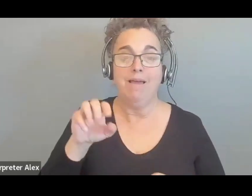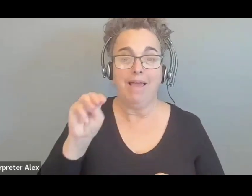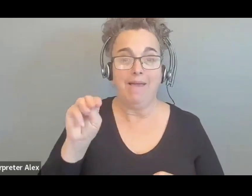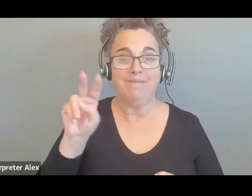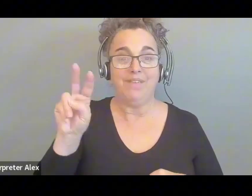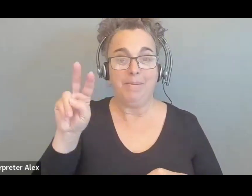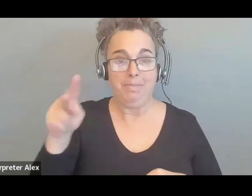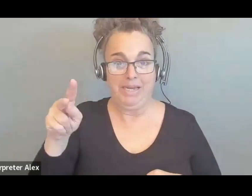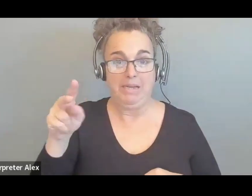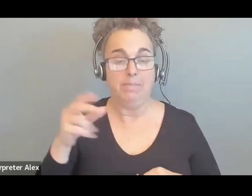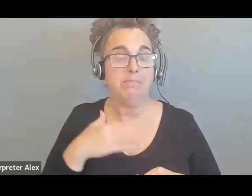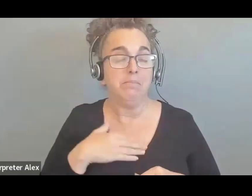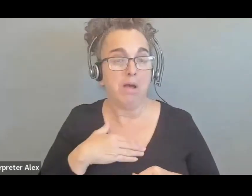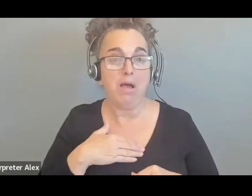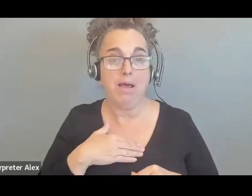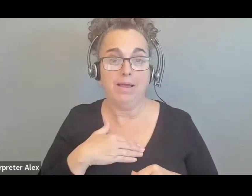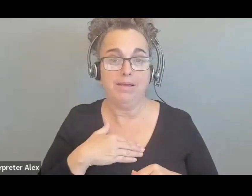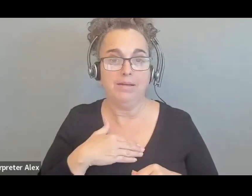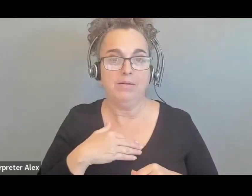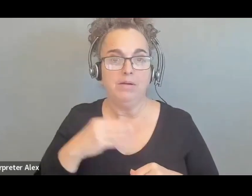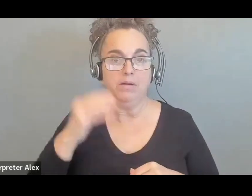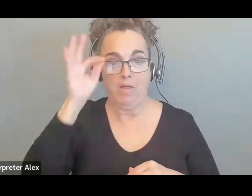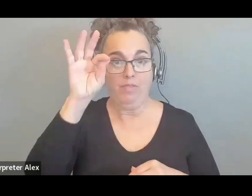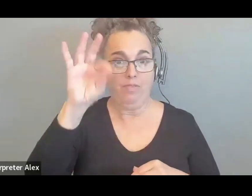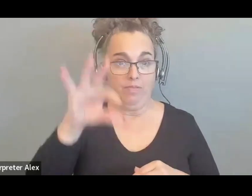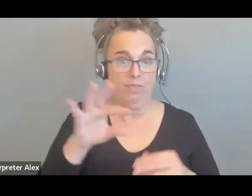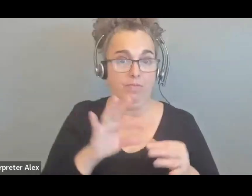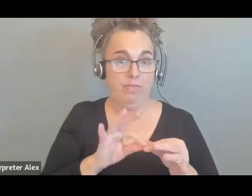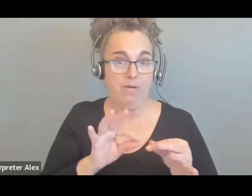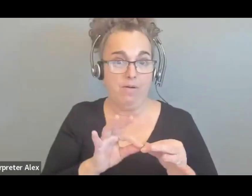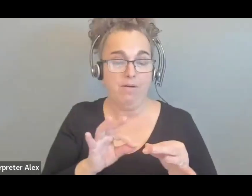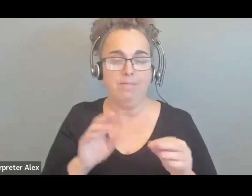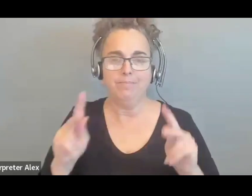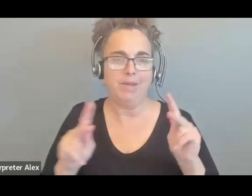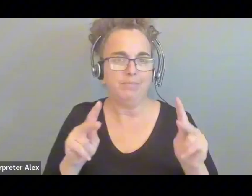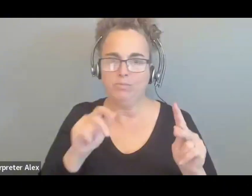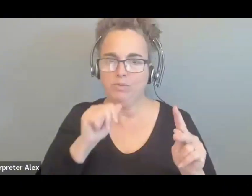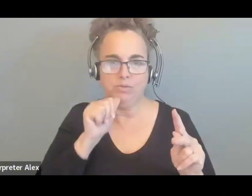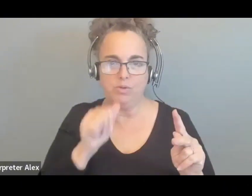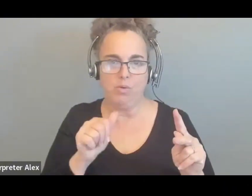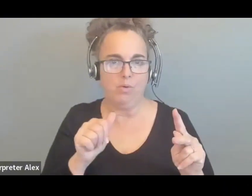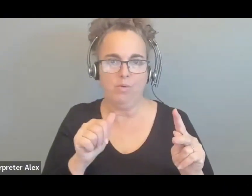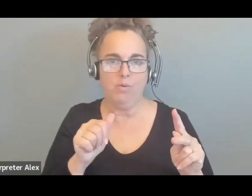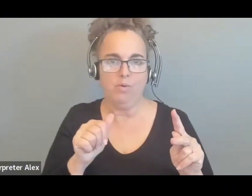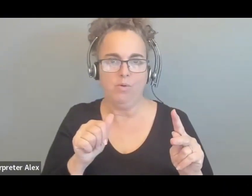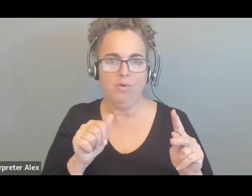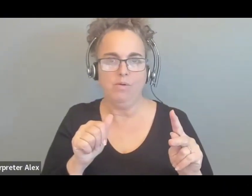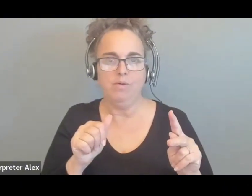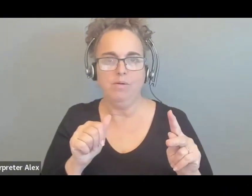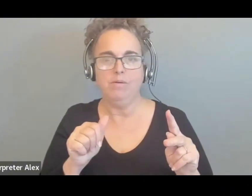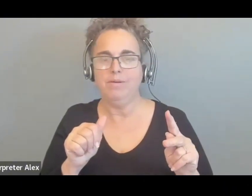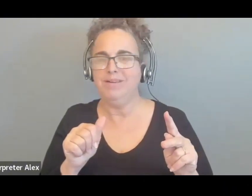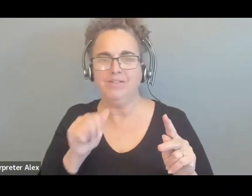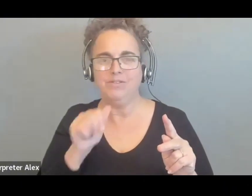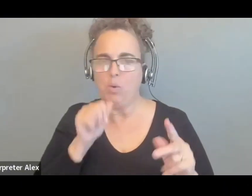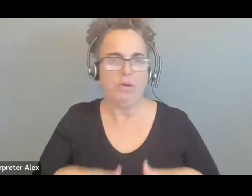my thought is people don't truly embrace a true minimum viable product.